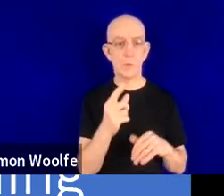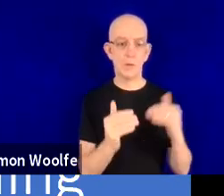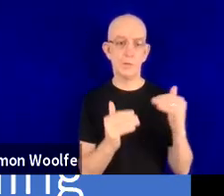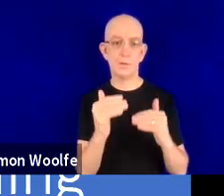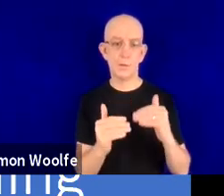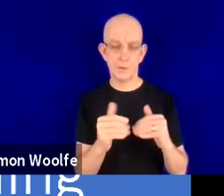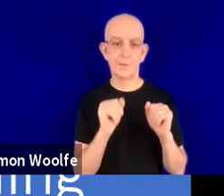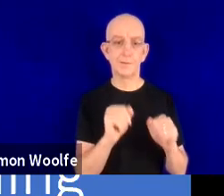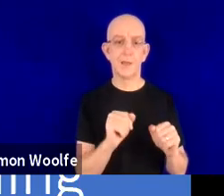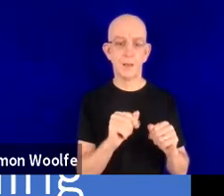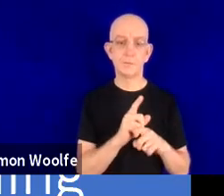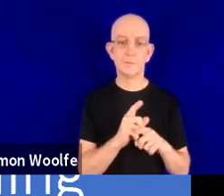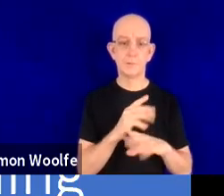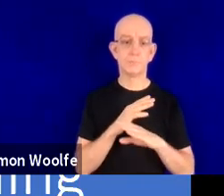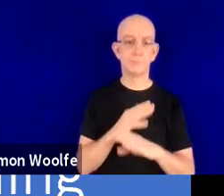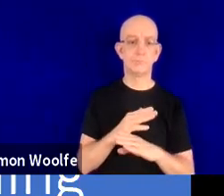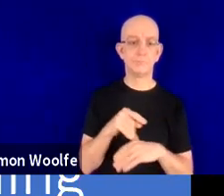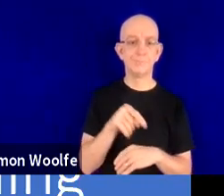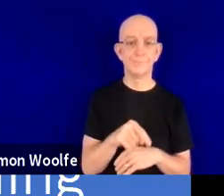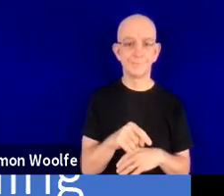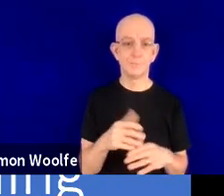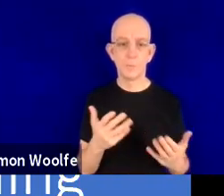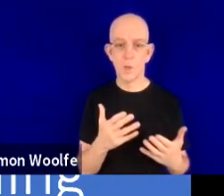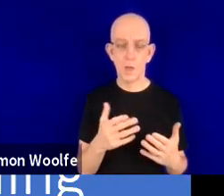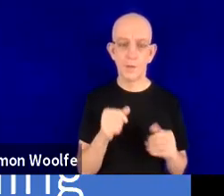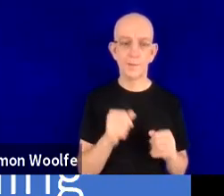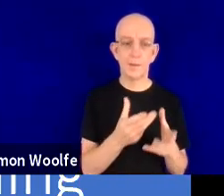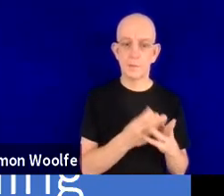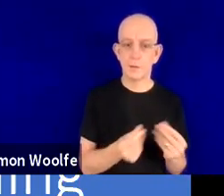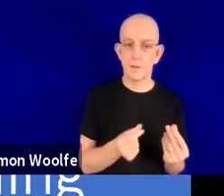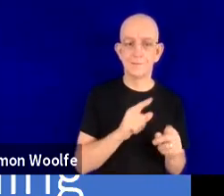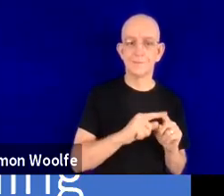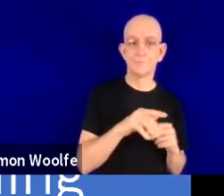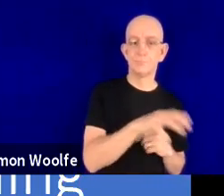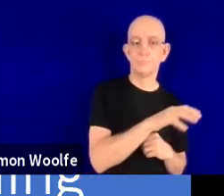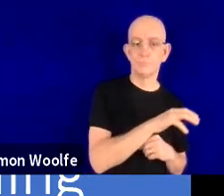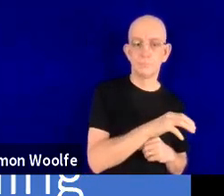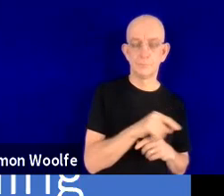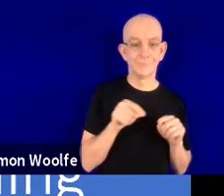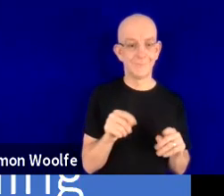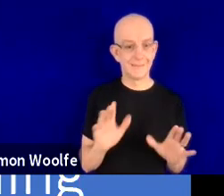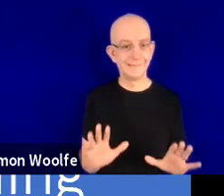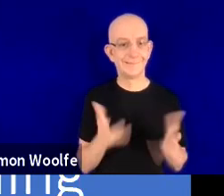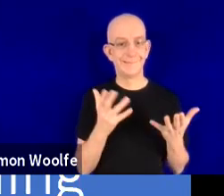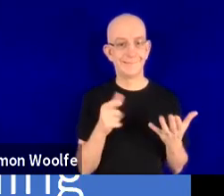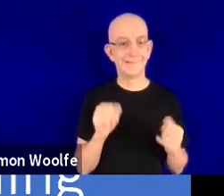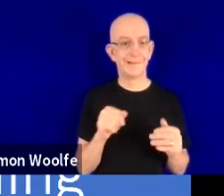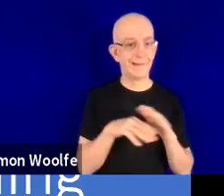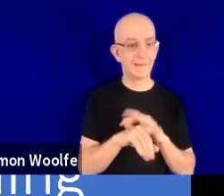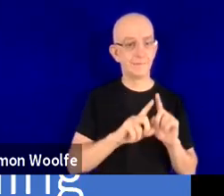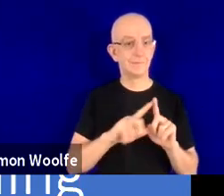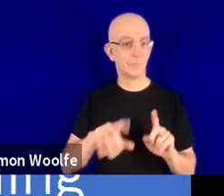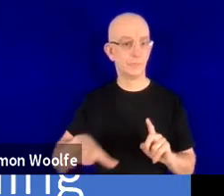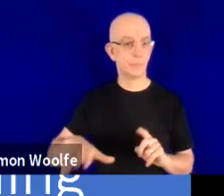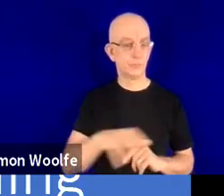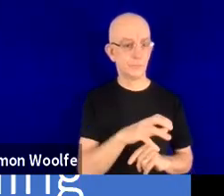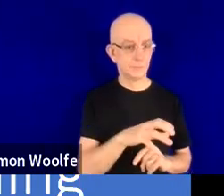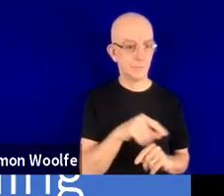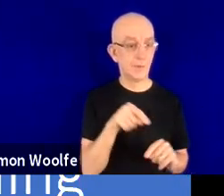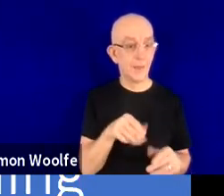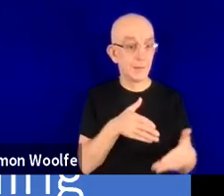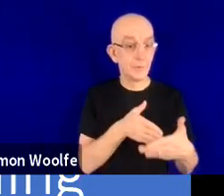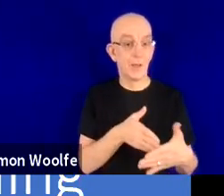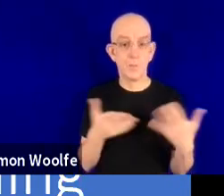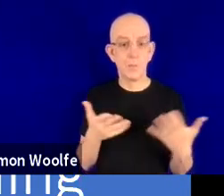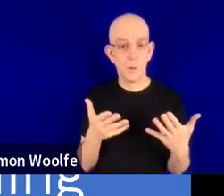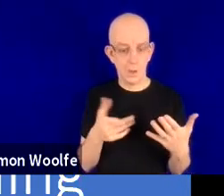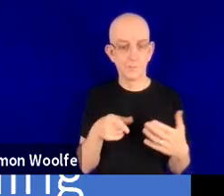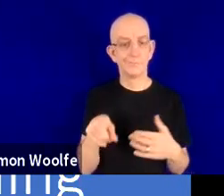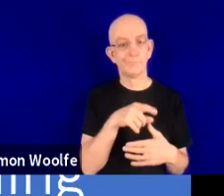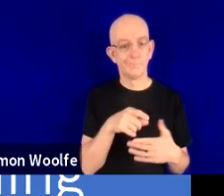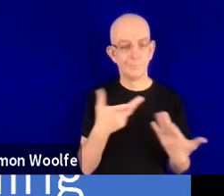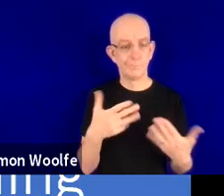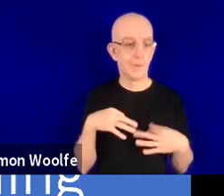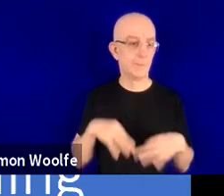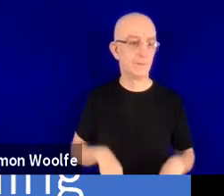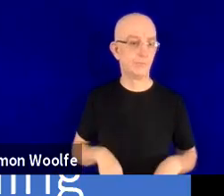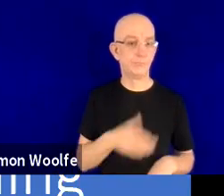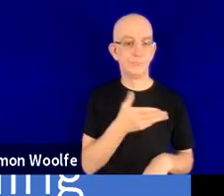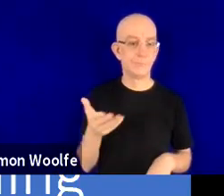The challenge, also is that for ministries to use this disability assessment and the disability status that will come out of it, it needs to be reliable